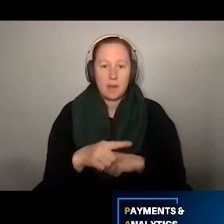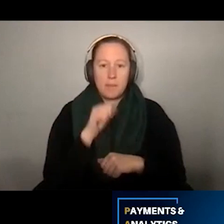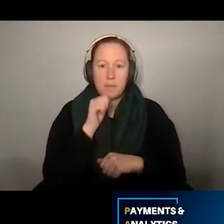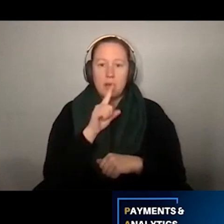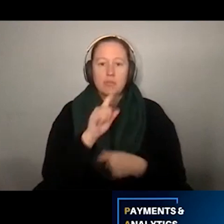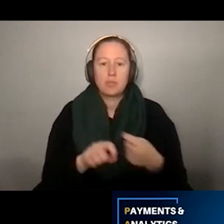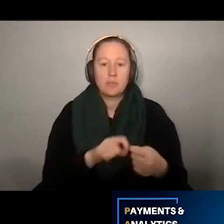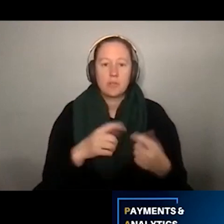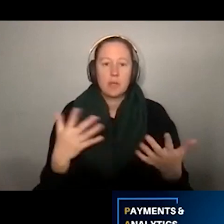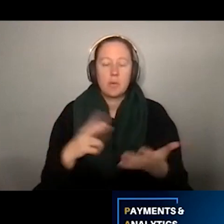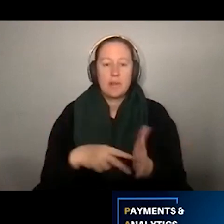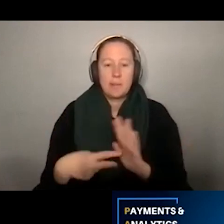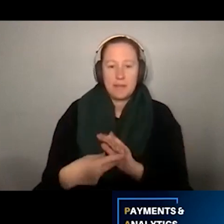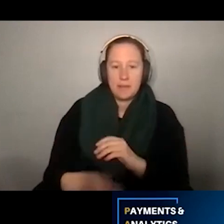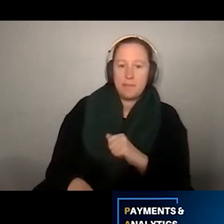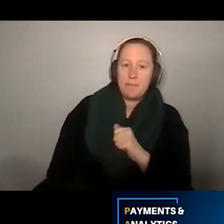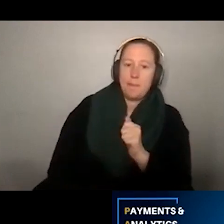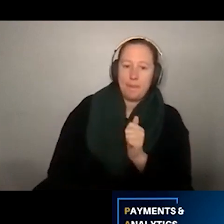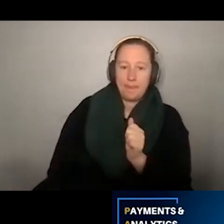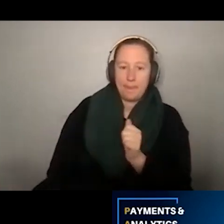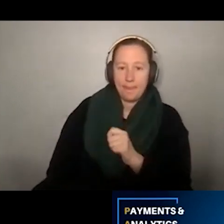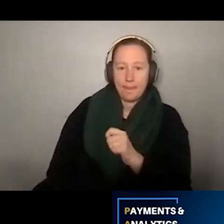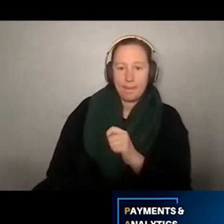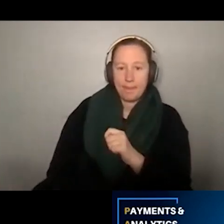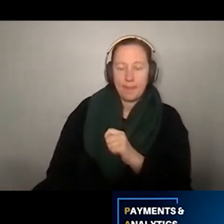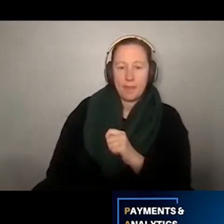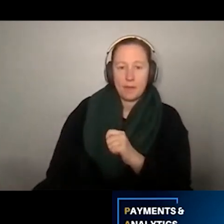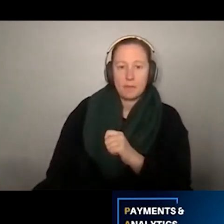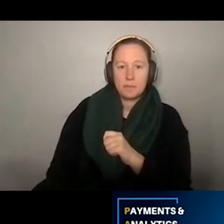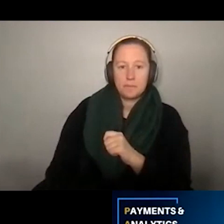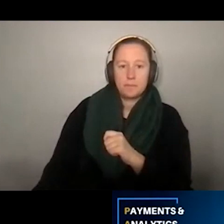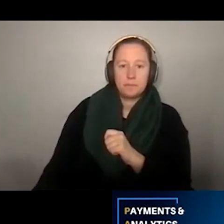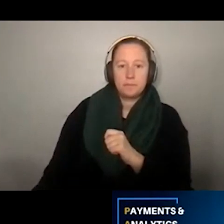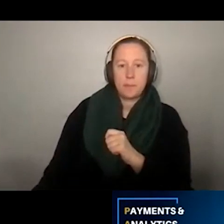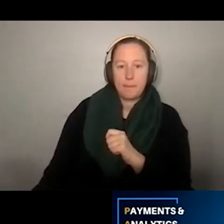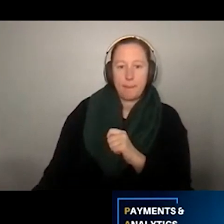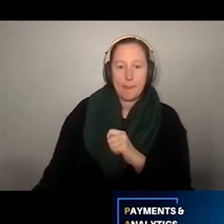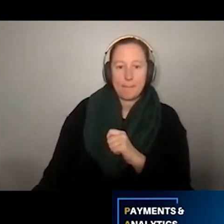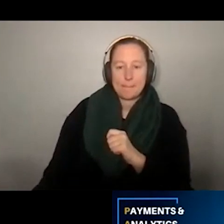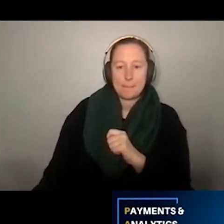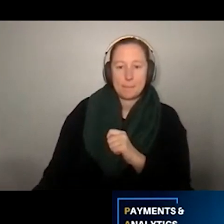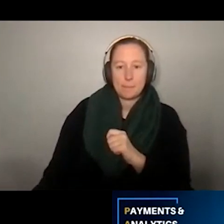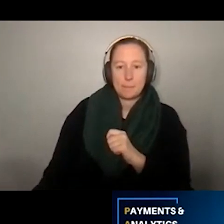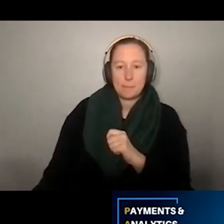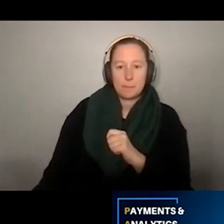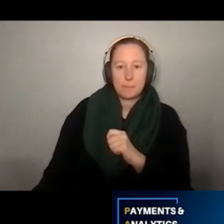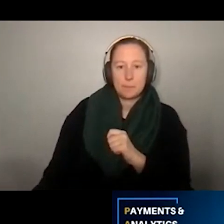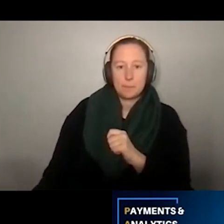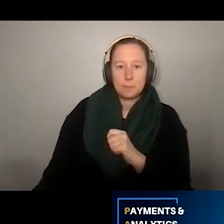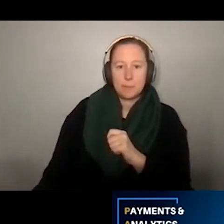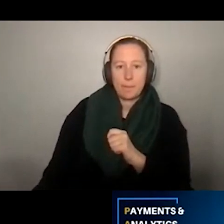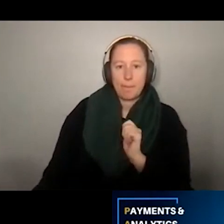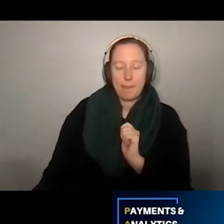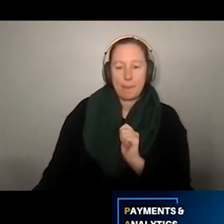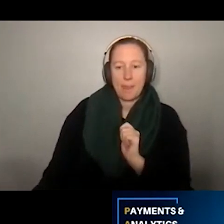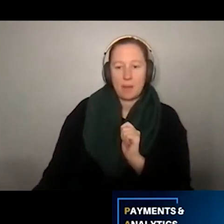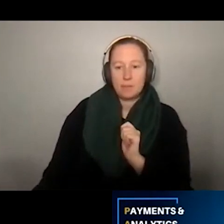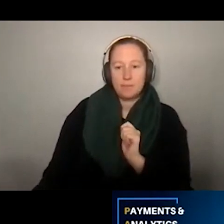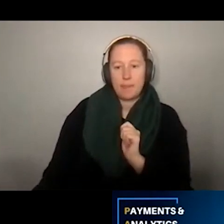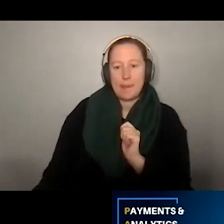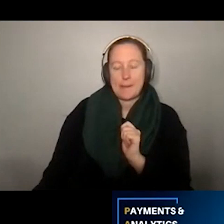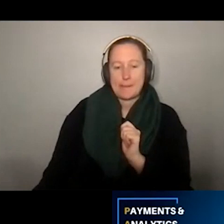Sure. According to